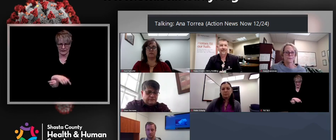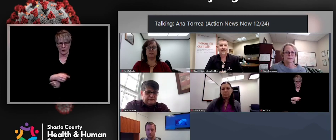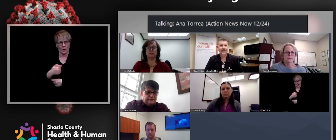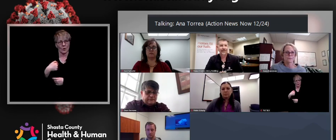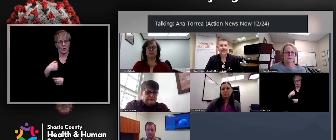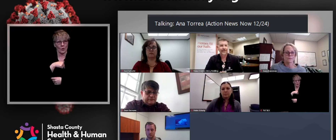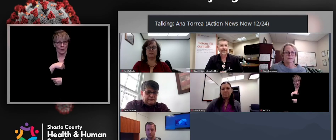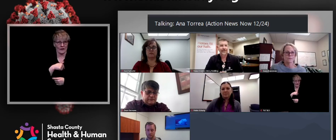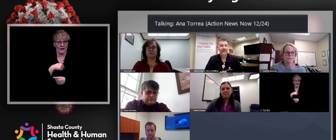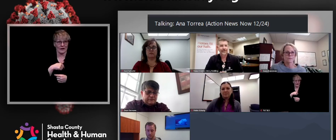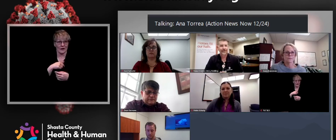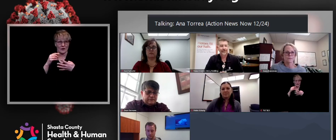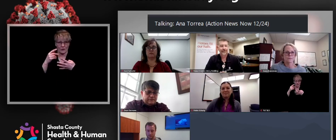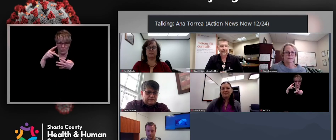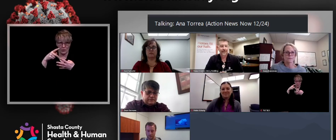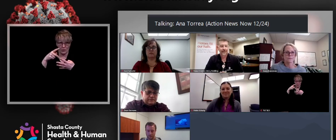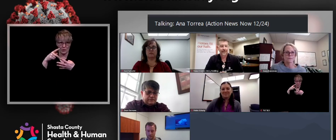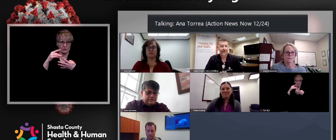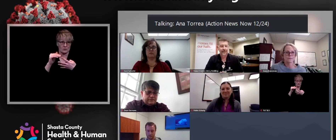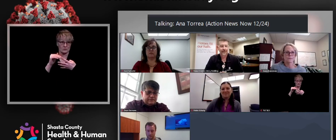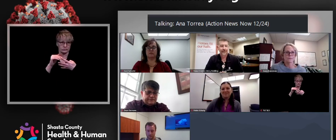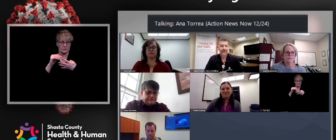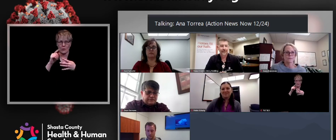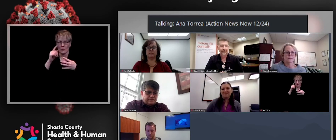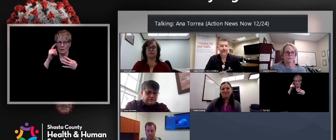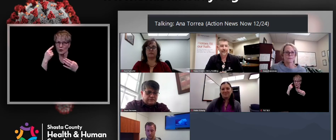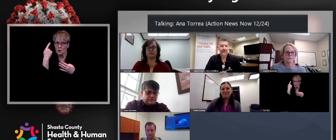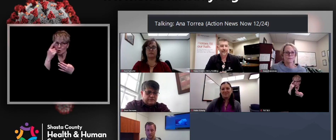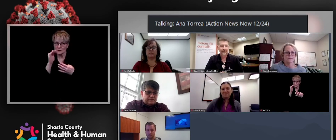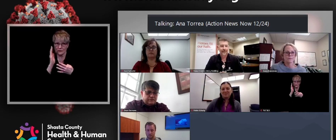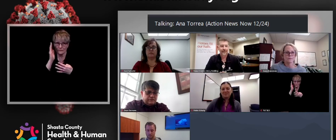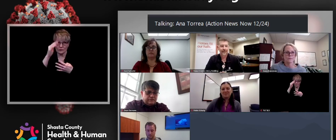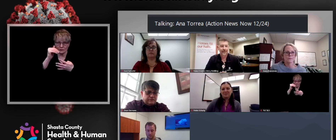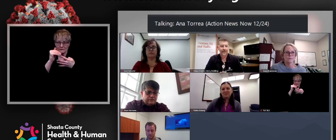We've said this before, but the concern now, I guess, would be those Super Bowl numbers.